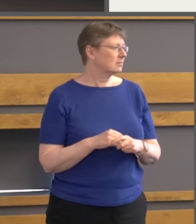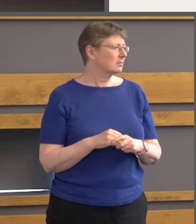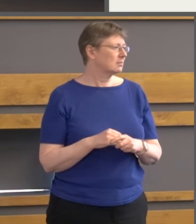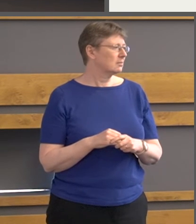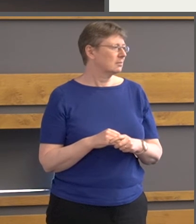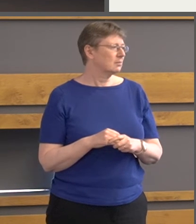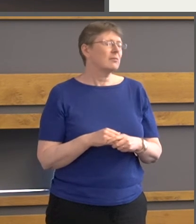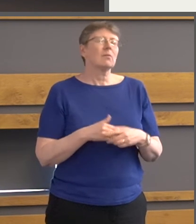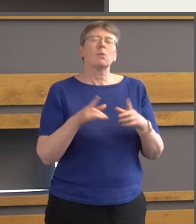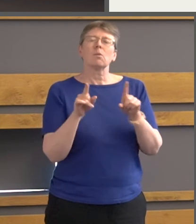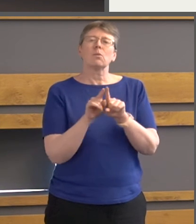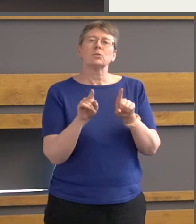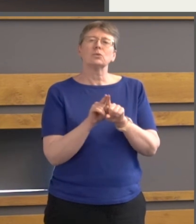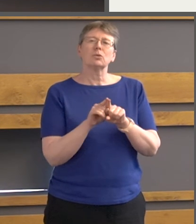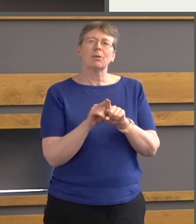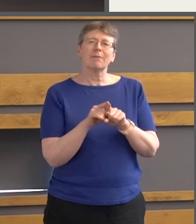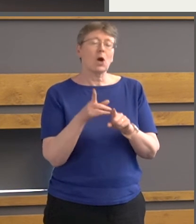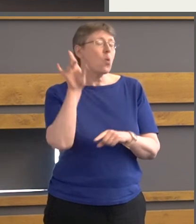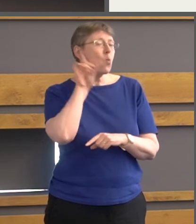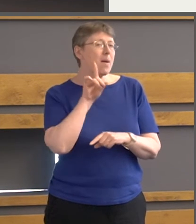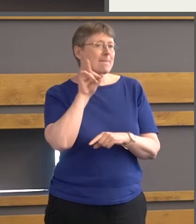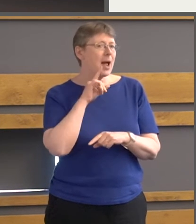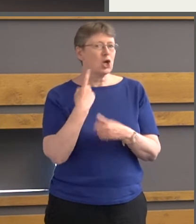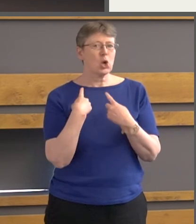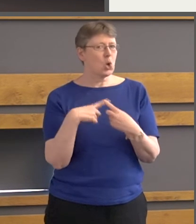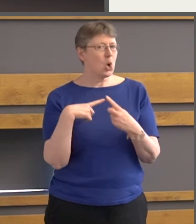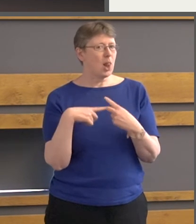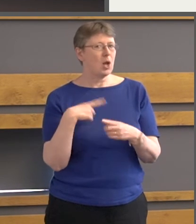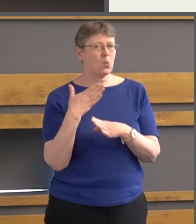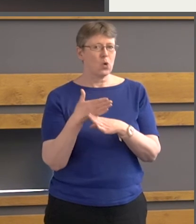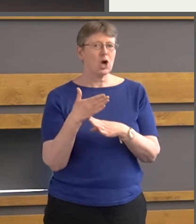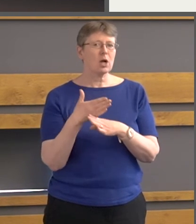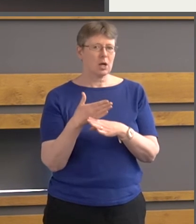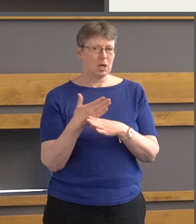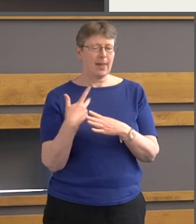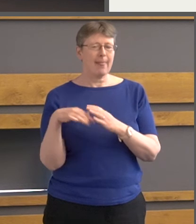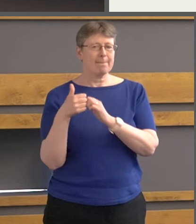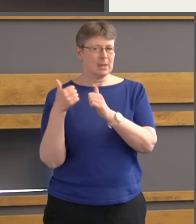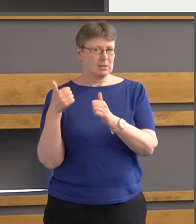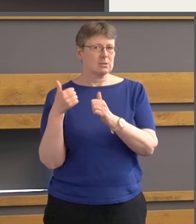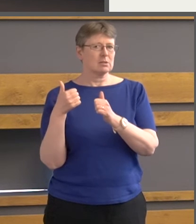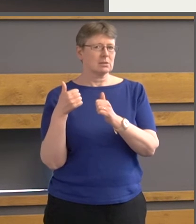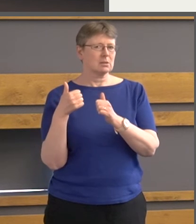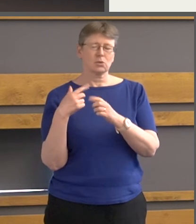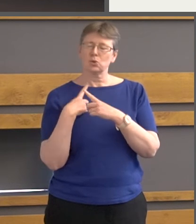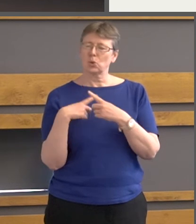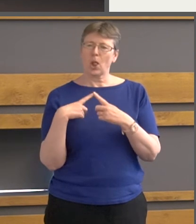was how the women couldn't work. As you were saying, women couldn't work in the mills, but they could work in Calcutta.